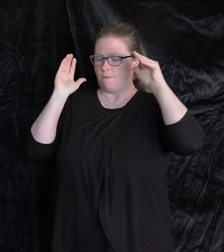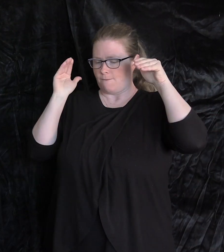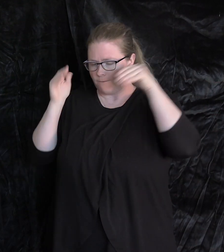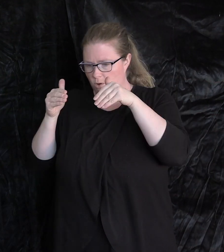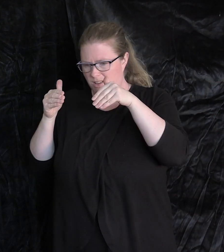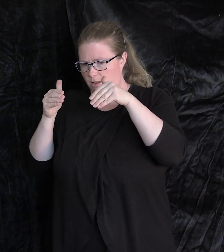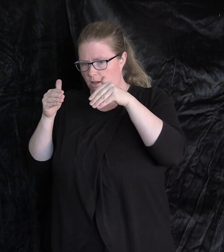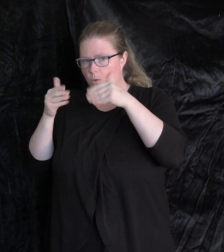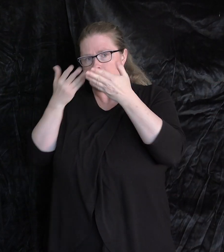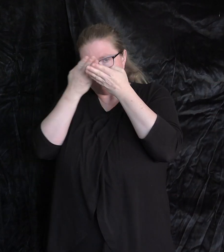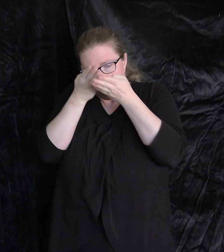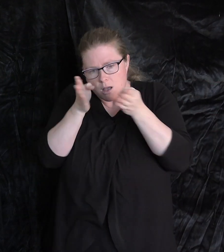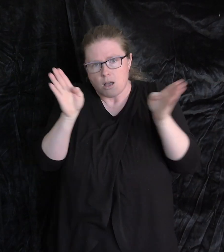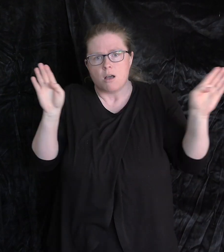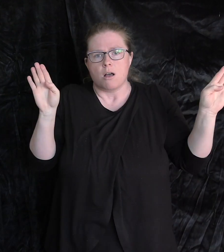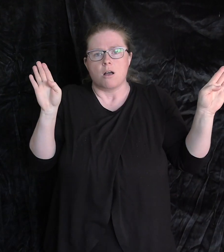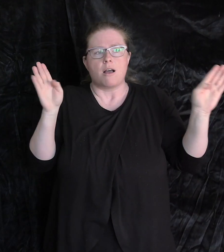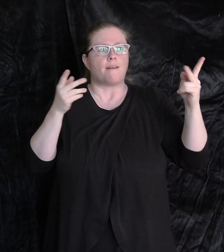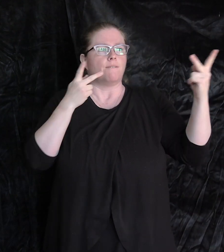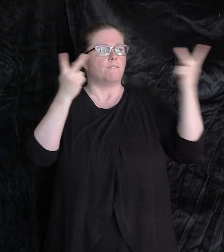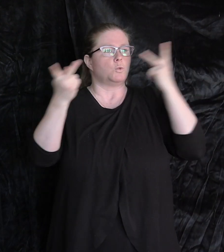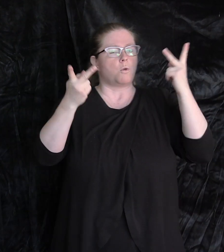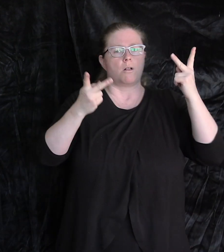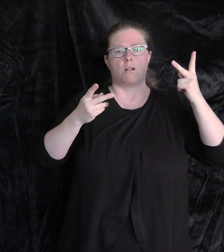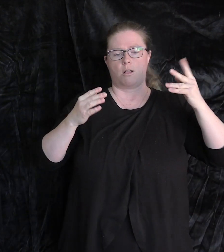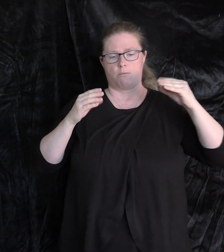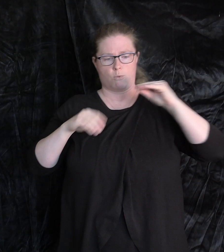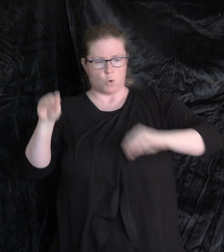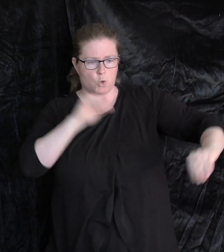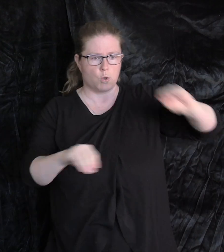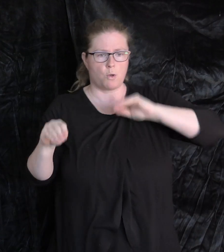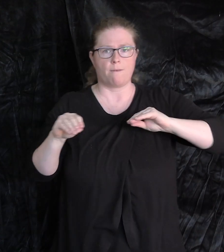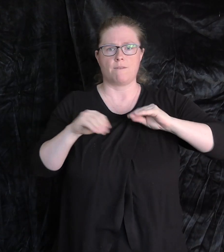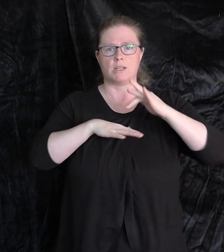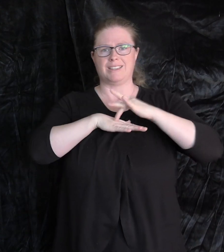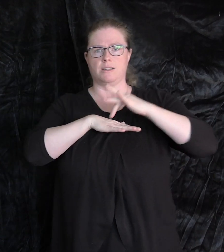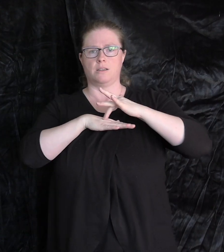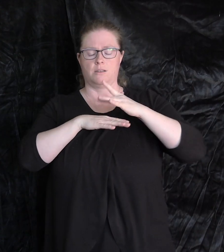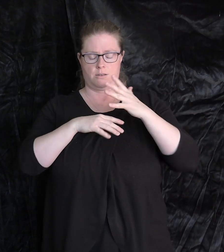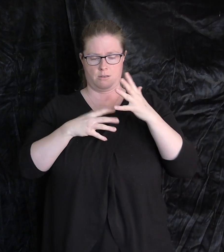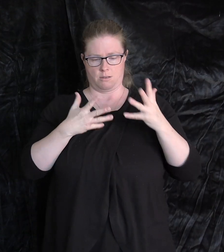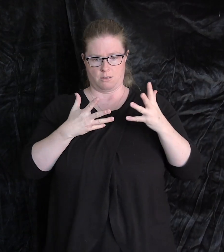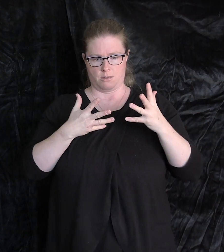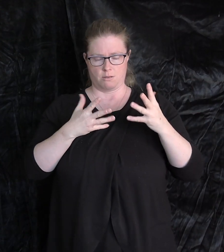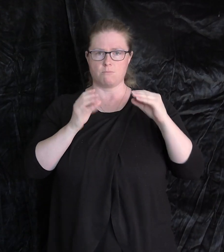with visual, kinetic and haptic senses so that i can be a more empathetic and attentive listener.